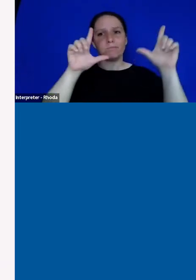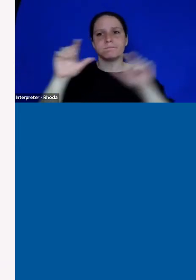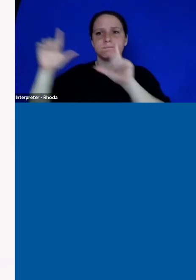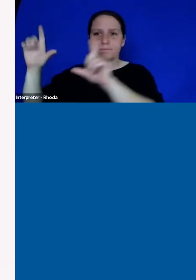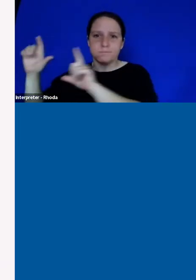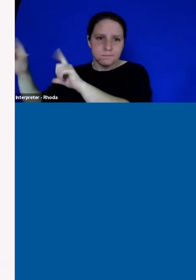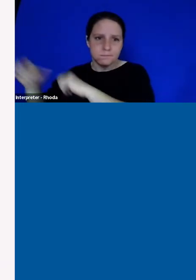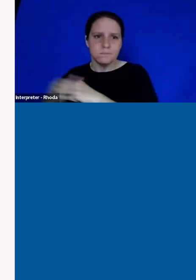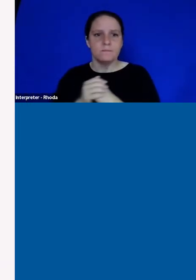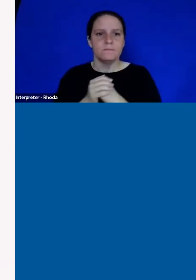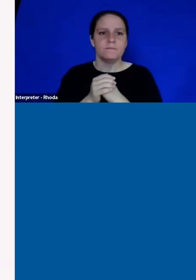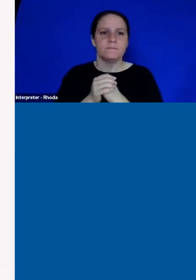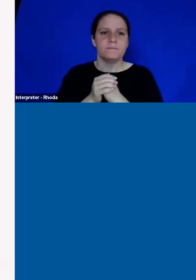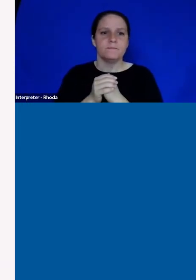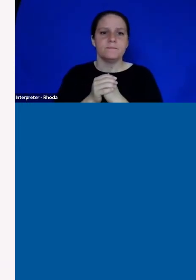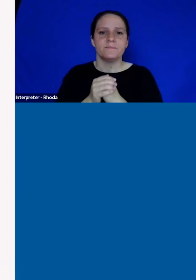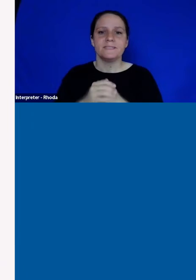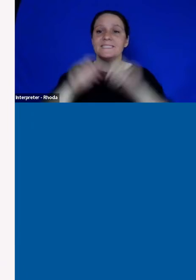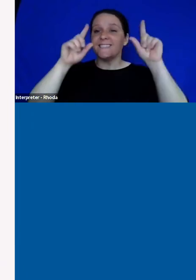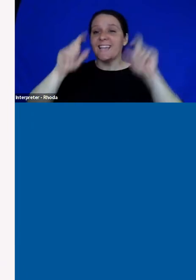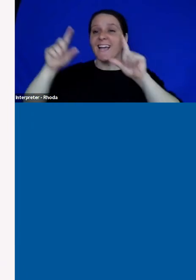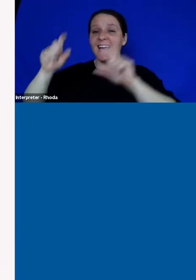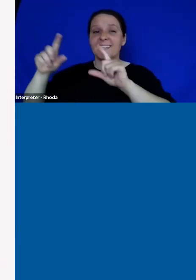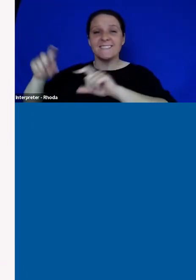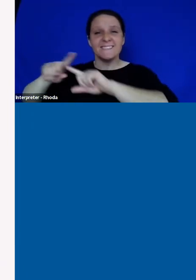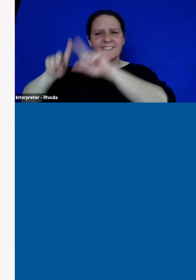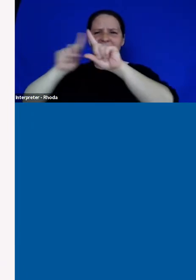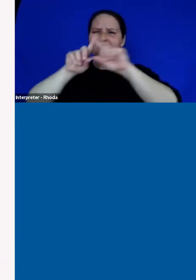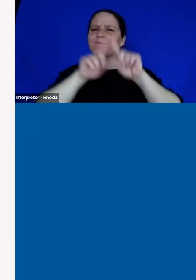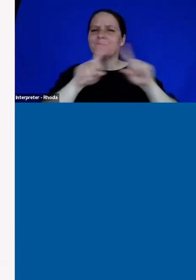You don't need to over design the whole thing. Slide 14.